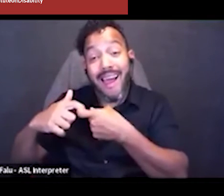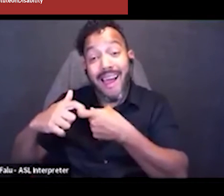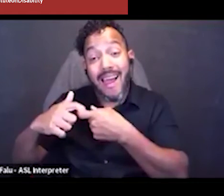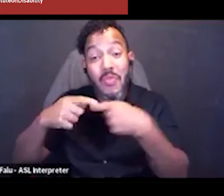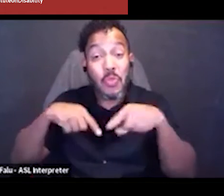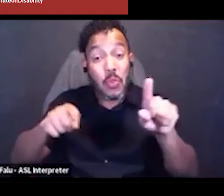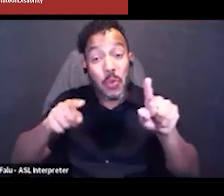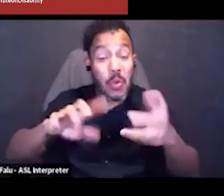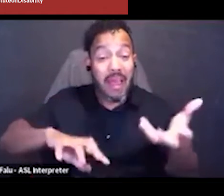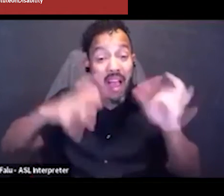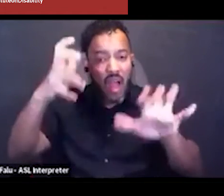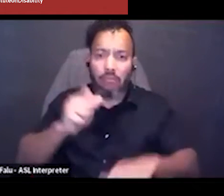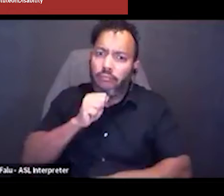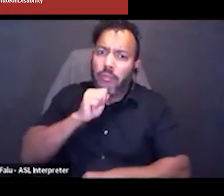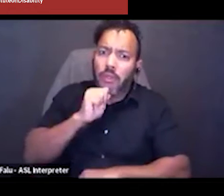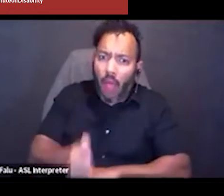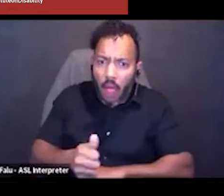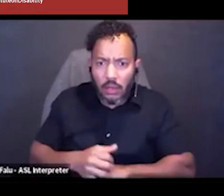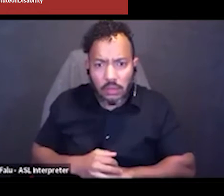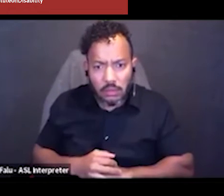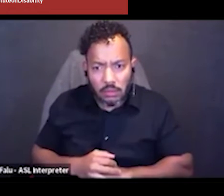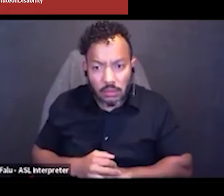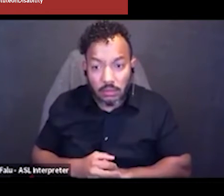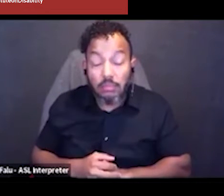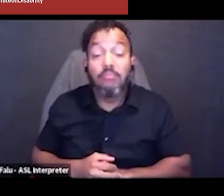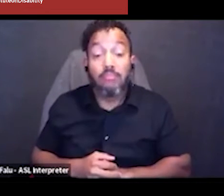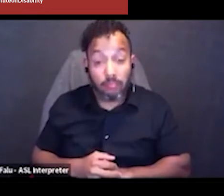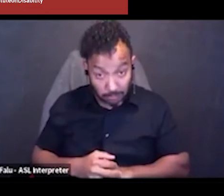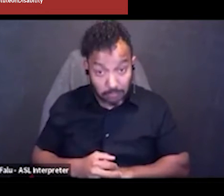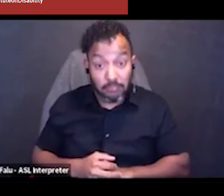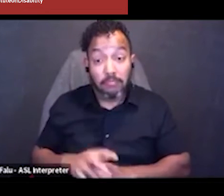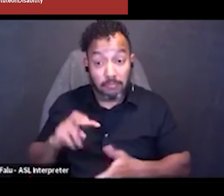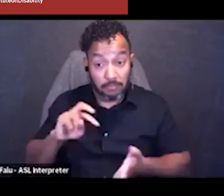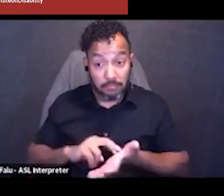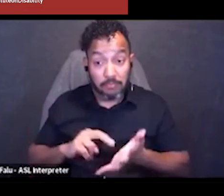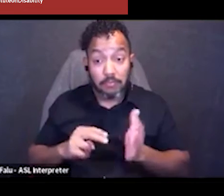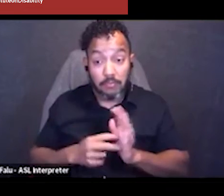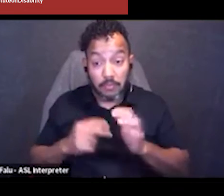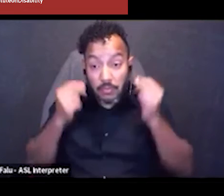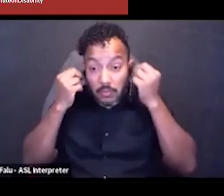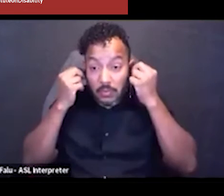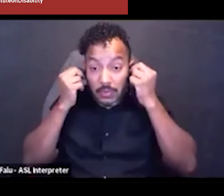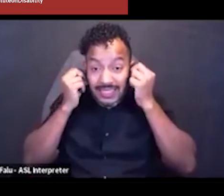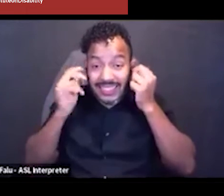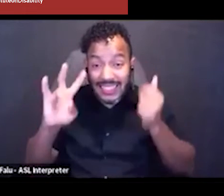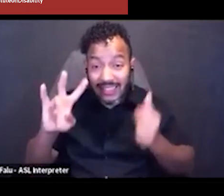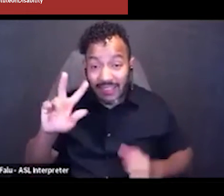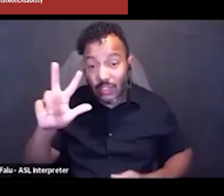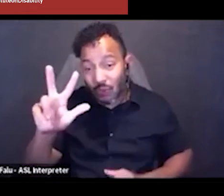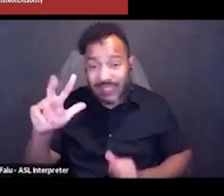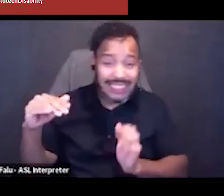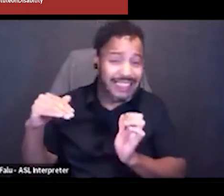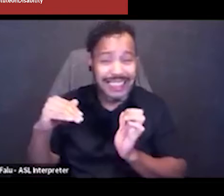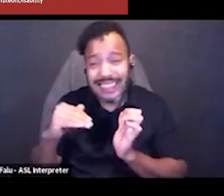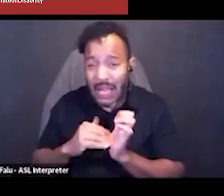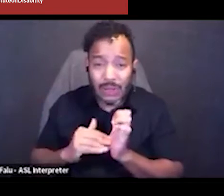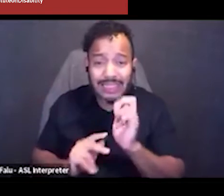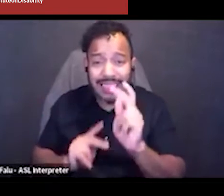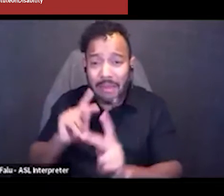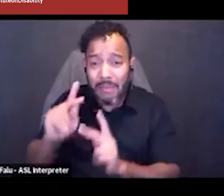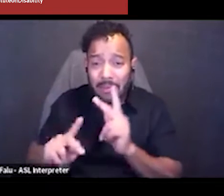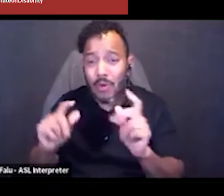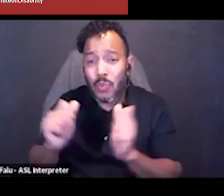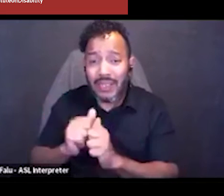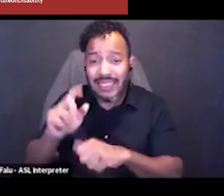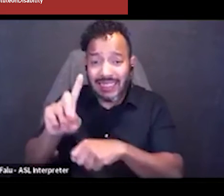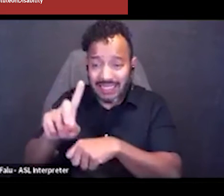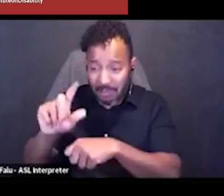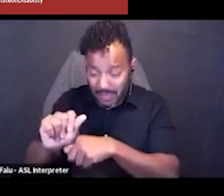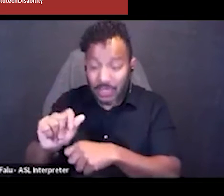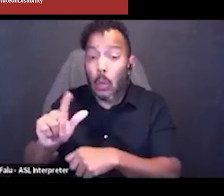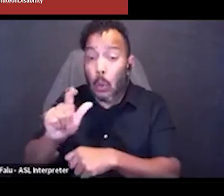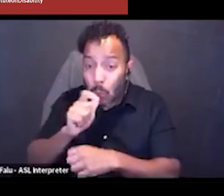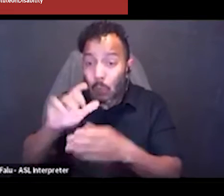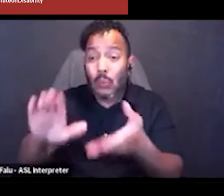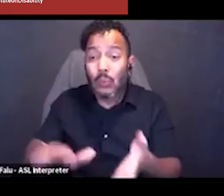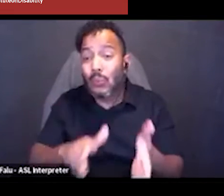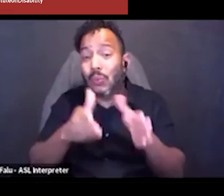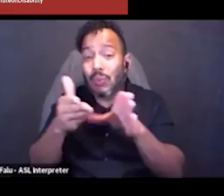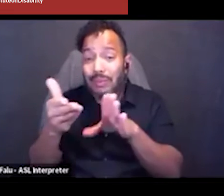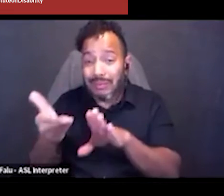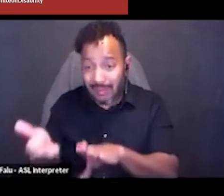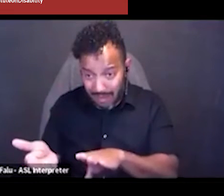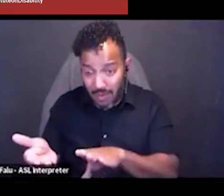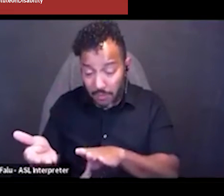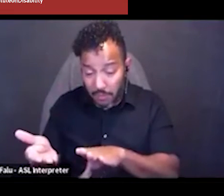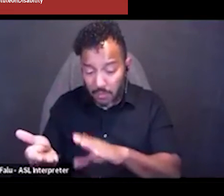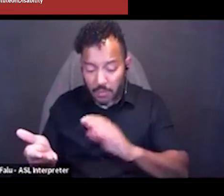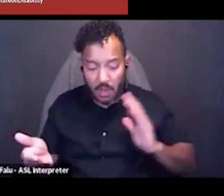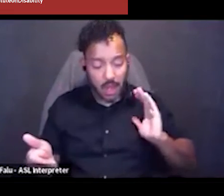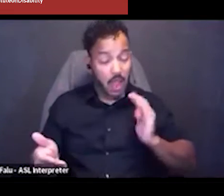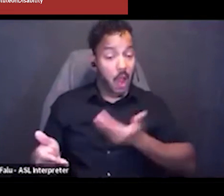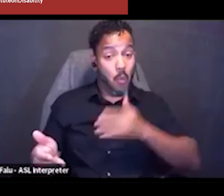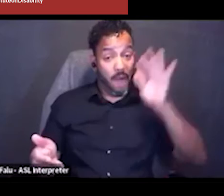So for 73,000 people with disabilities to die our federal government has failed.